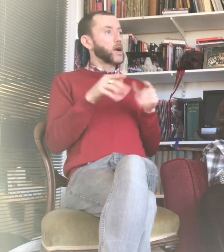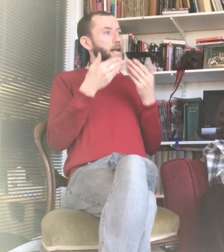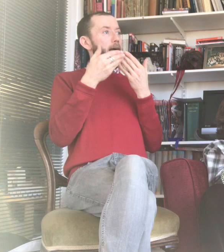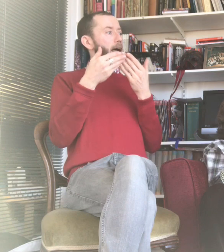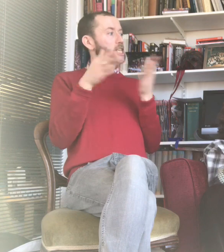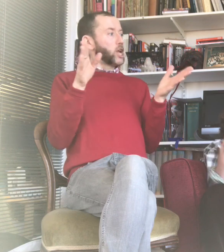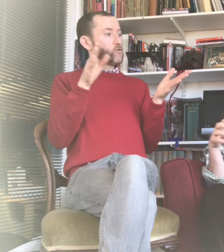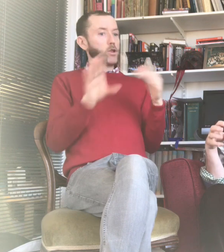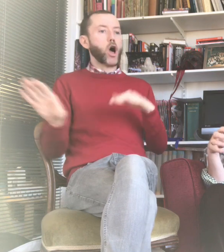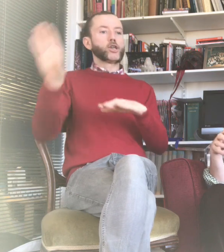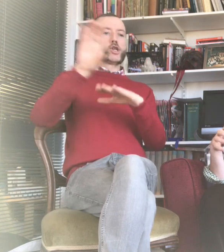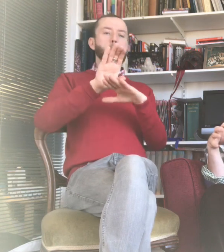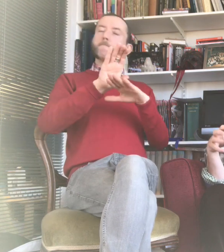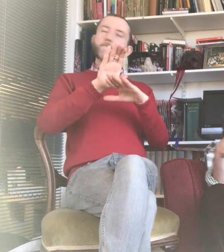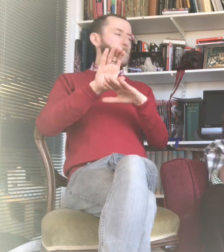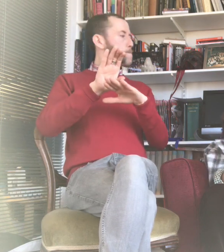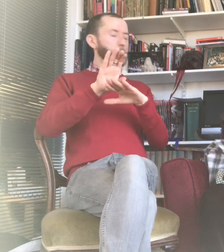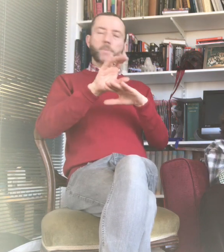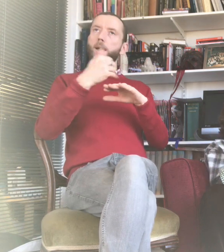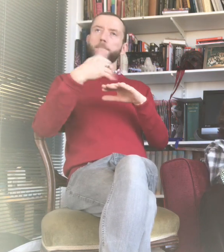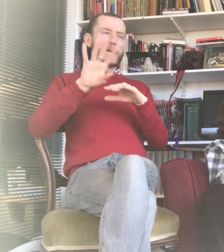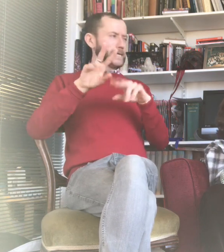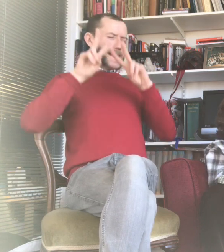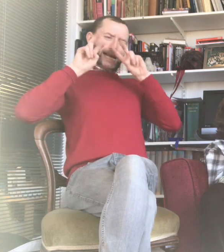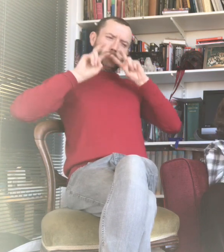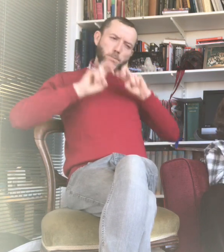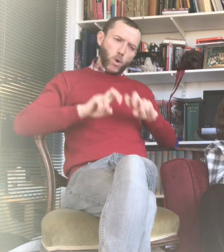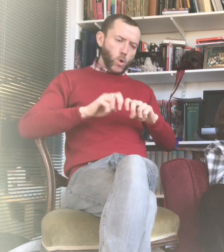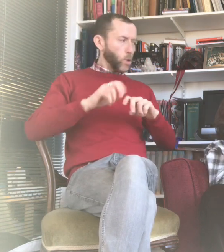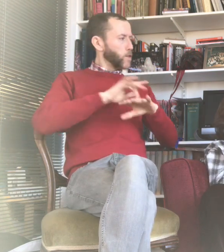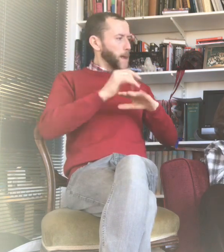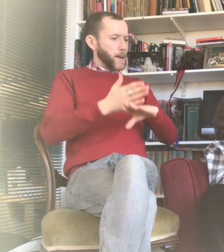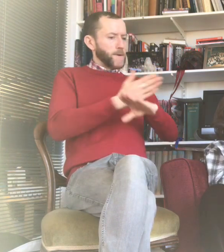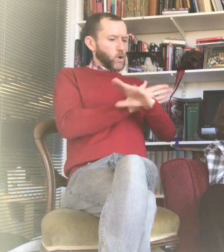on top of it, we've explored the play to see what those opportunities and